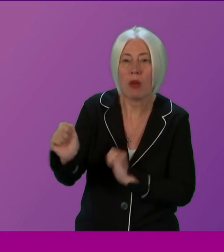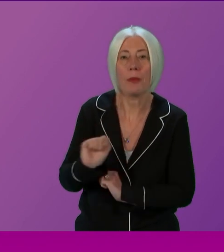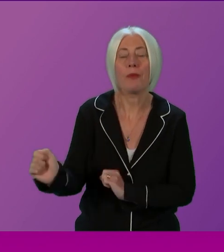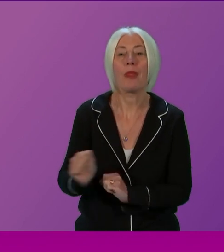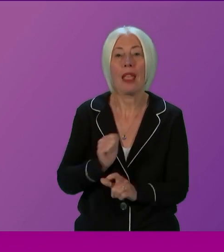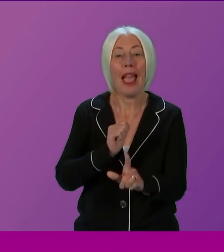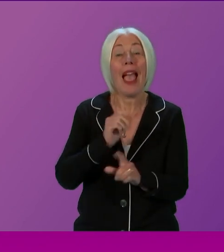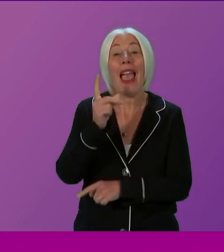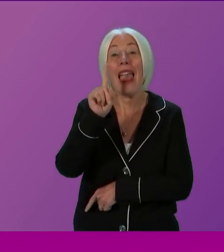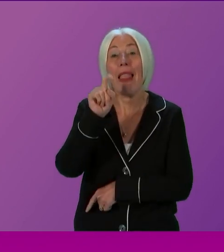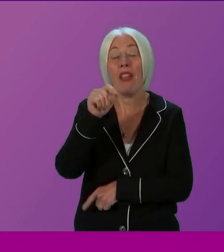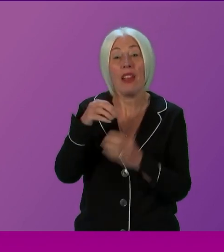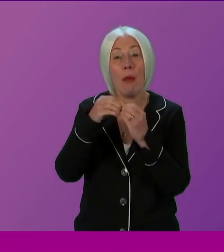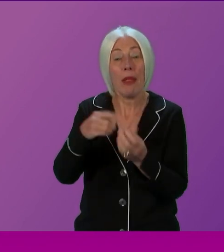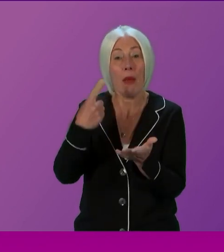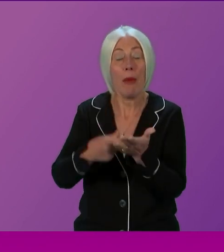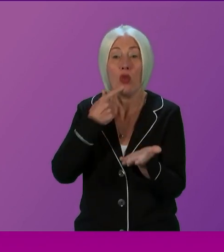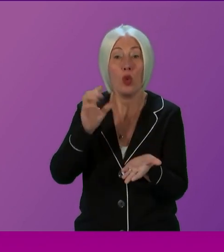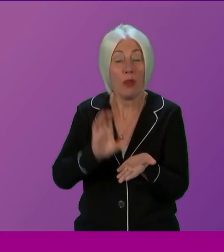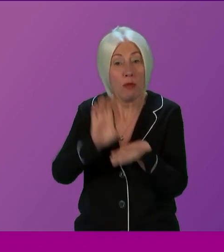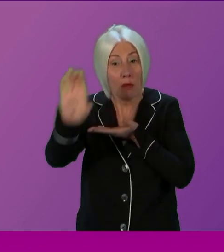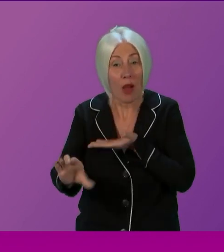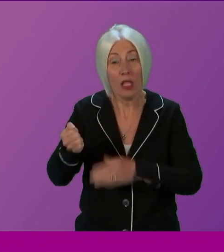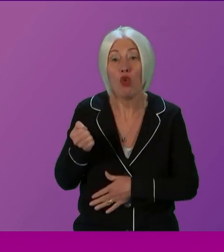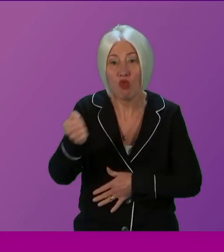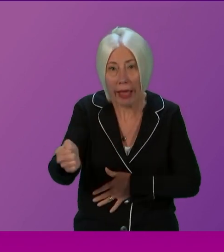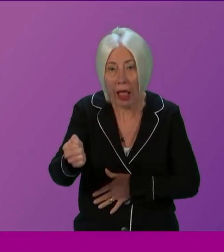billion of investment in rail infrastructure.